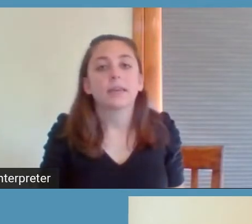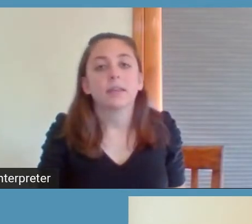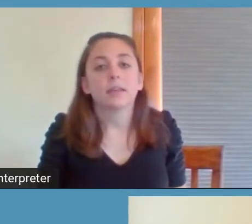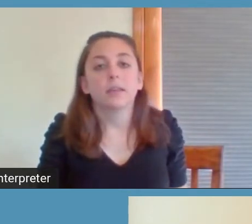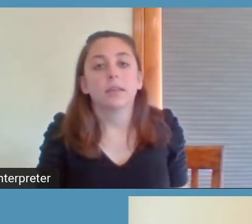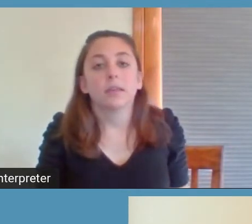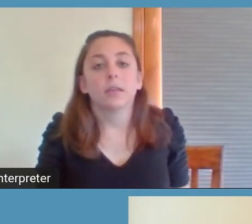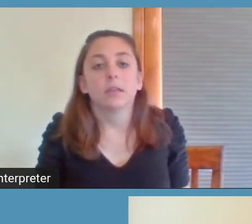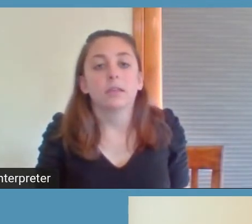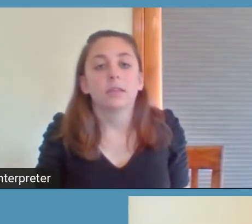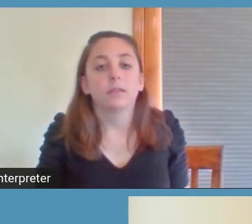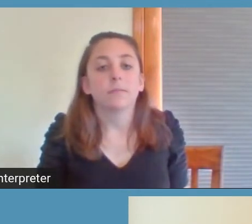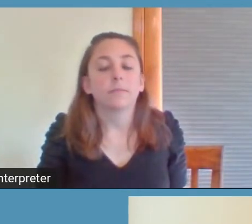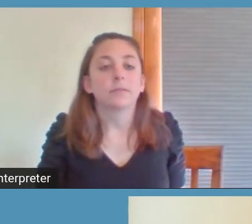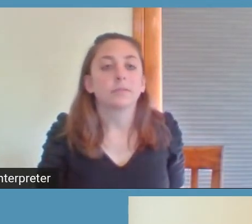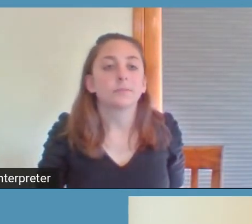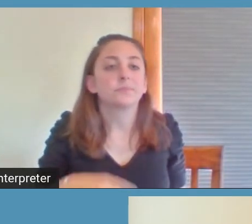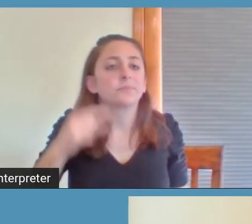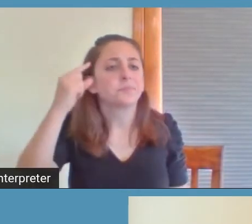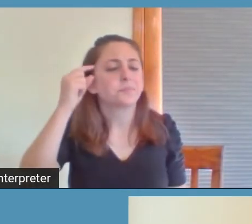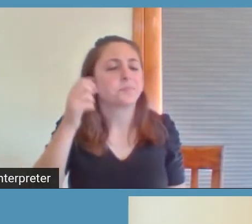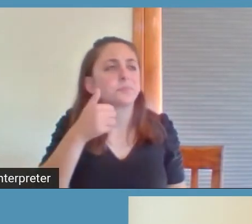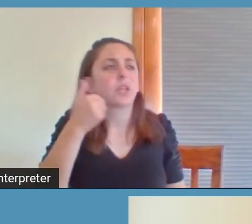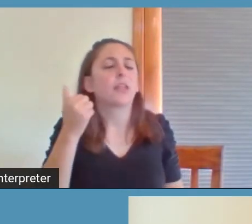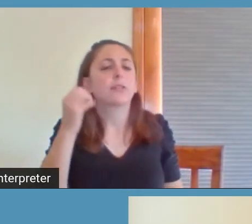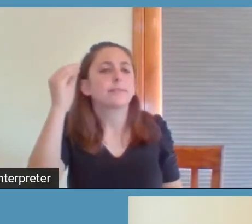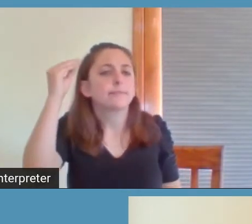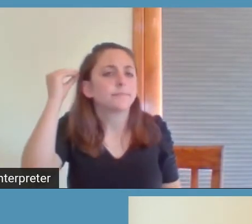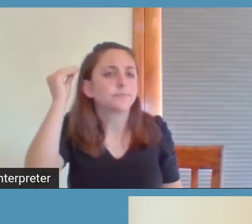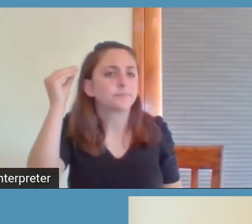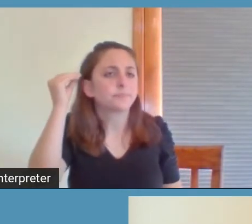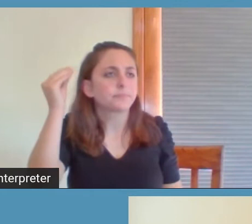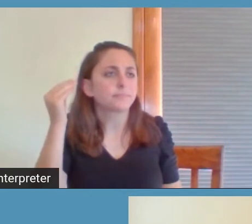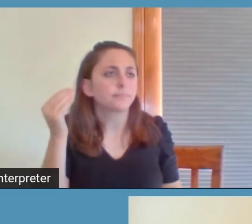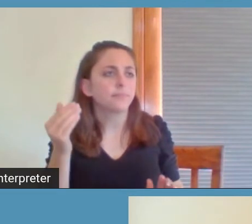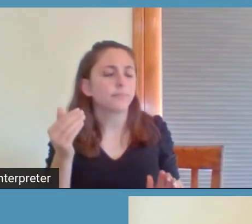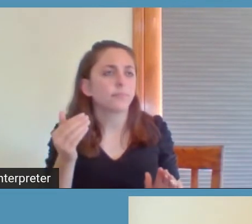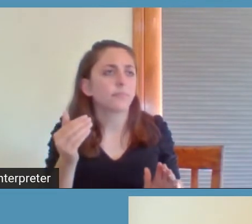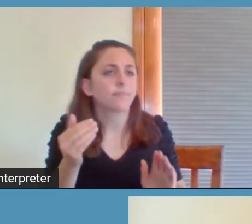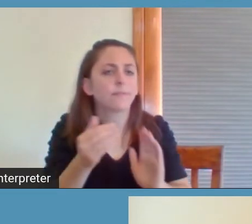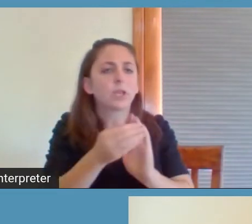and i think the other thing to think about is what's the skill what is your skill set meaning